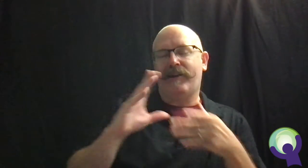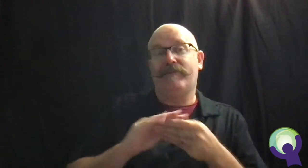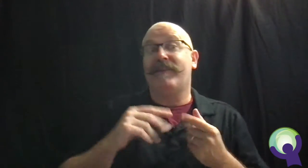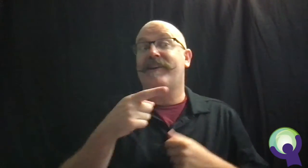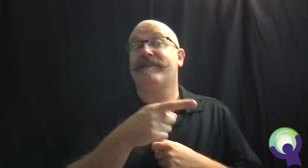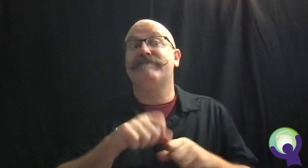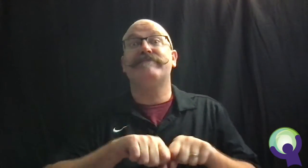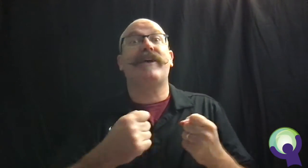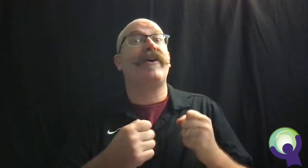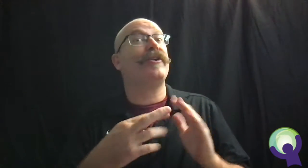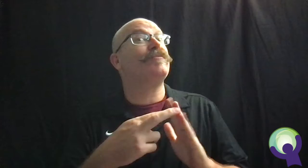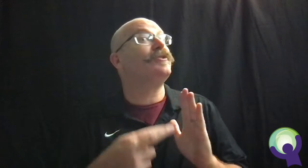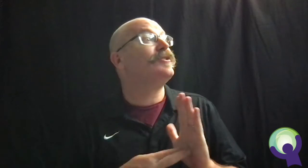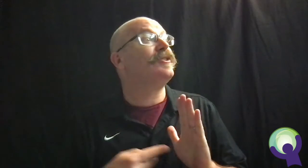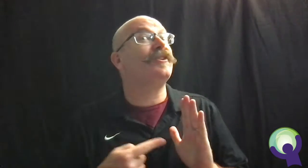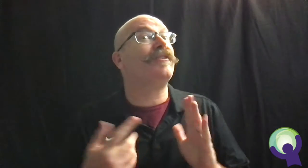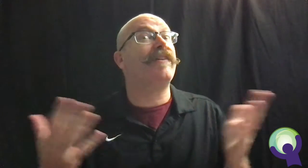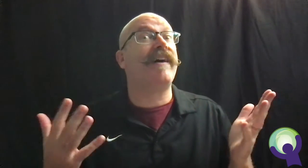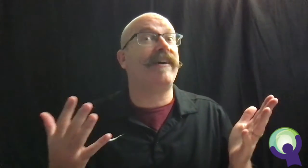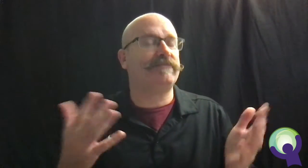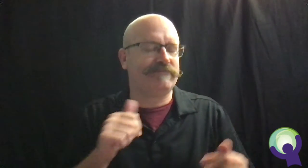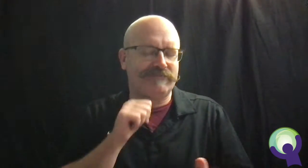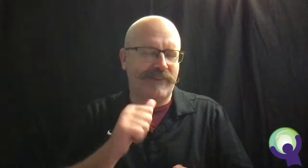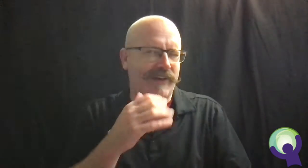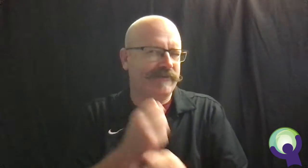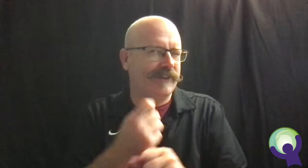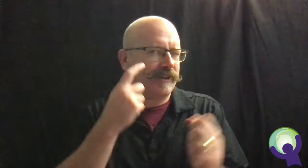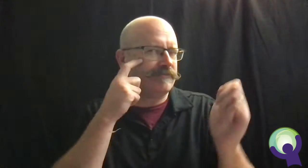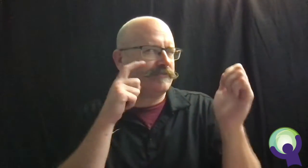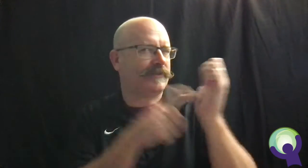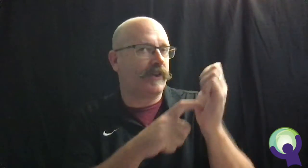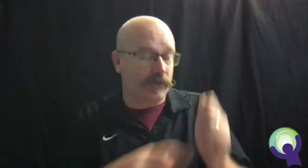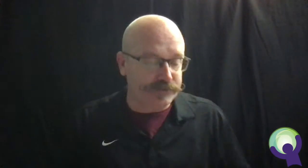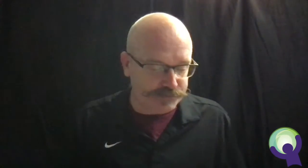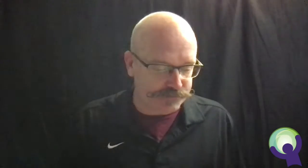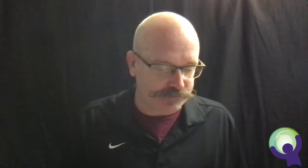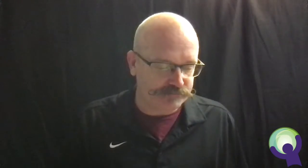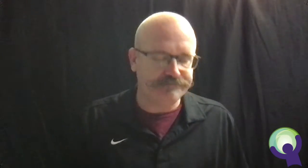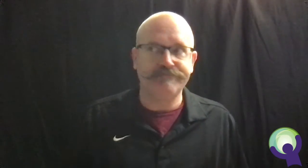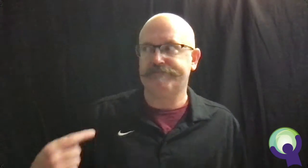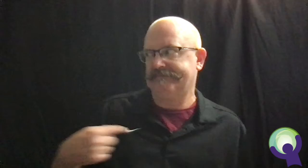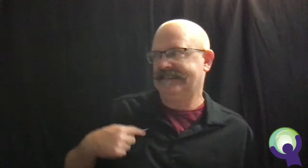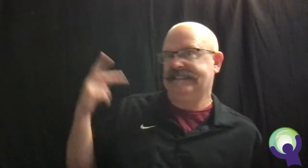Dad says they broke the first rule of living here. Don't get noticed.